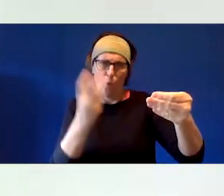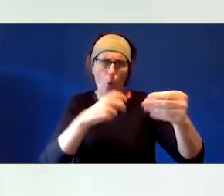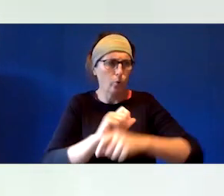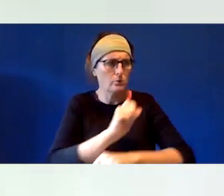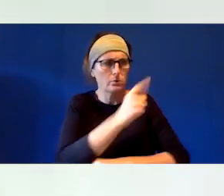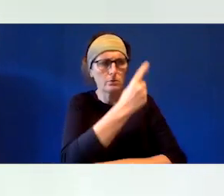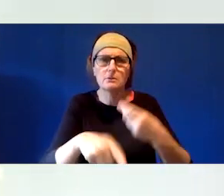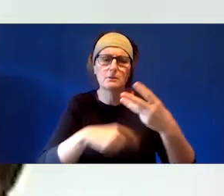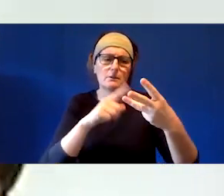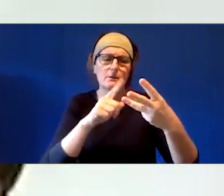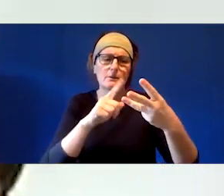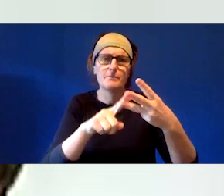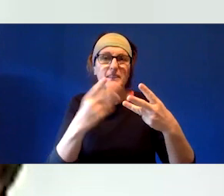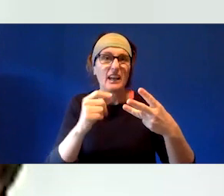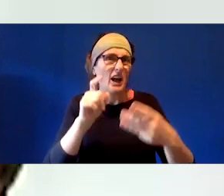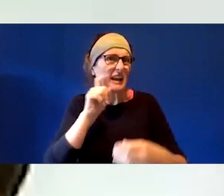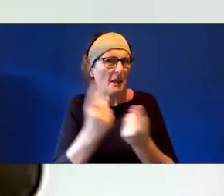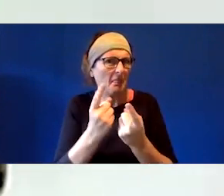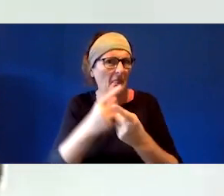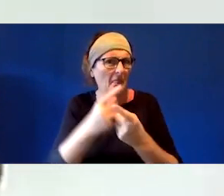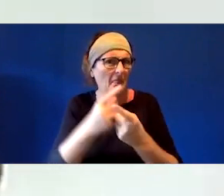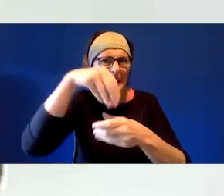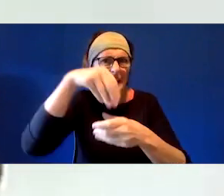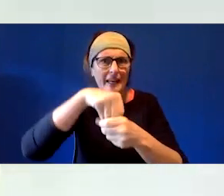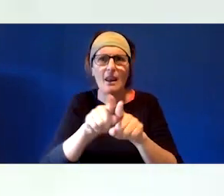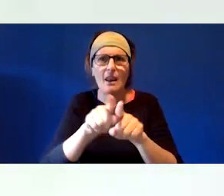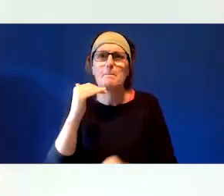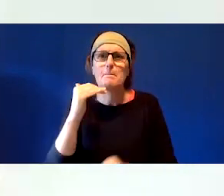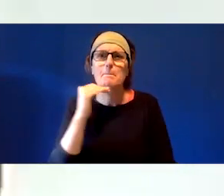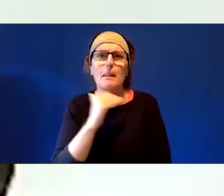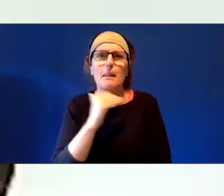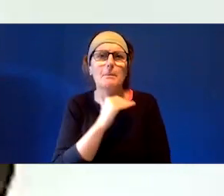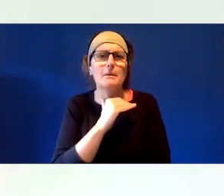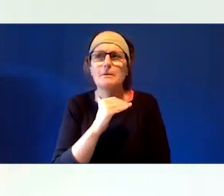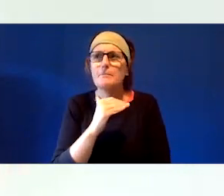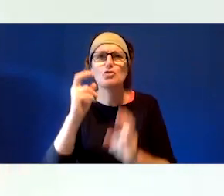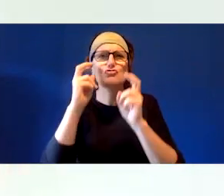reason I had strange things like the Melbourne transport card, I had a